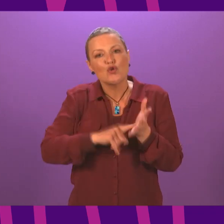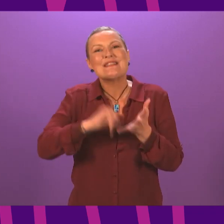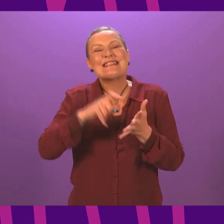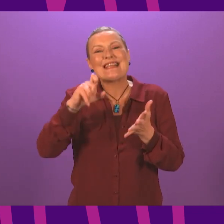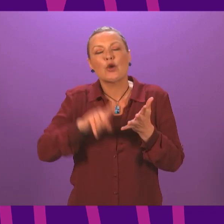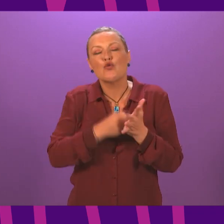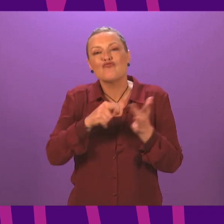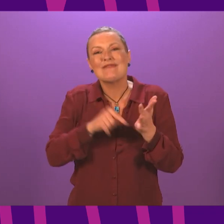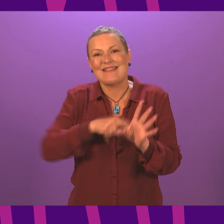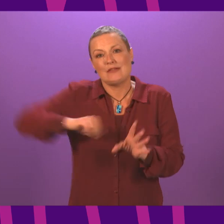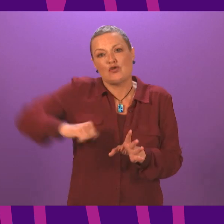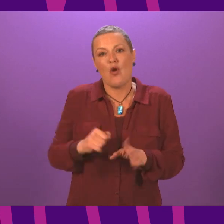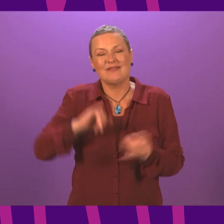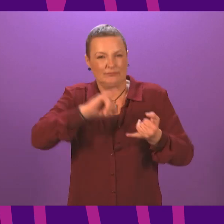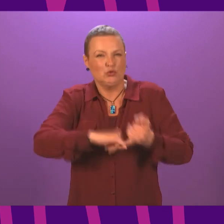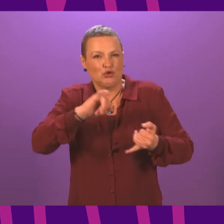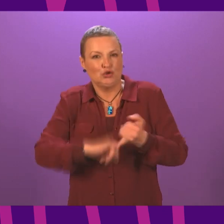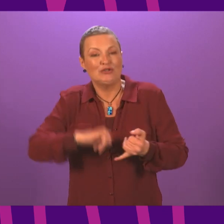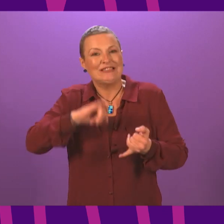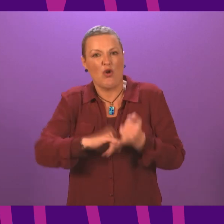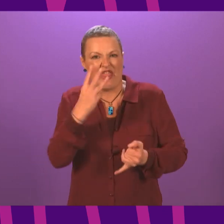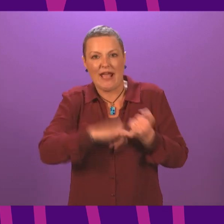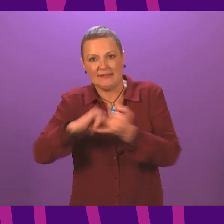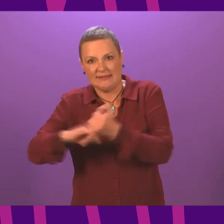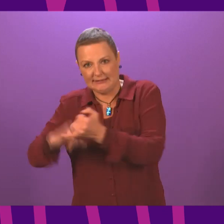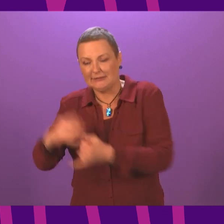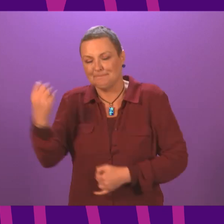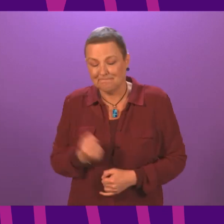Although it remains a disappointment to me that the pandemic has led to that inevitable change